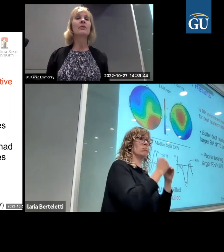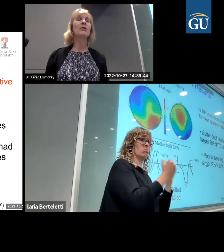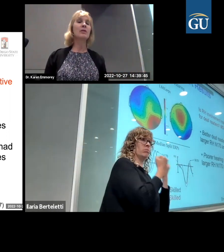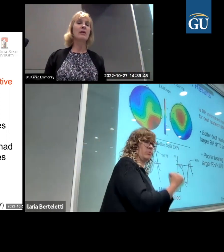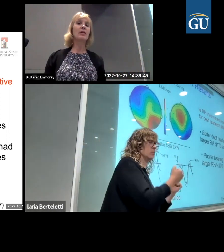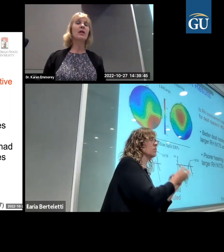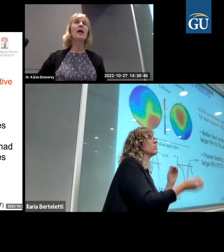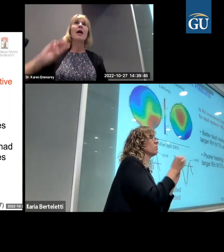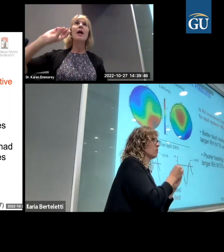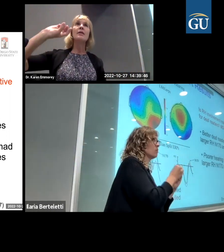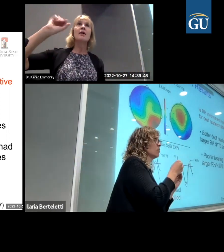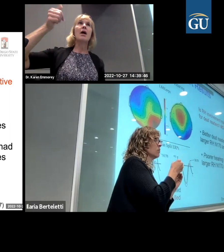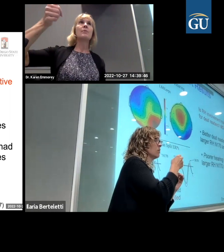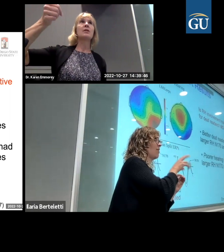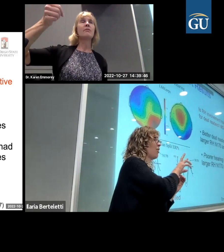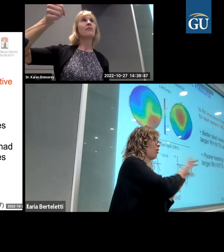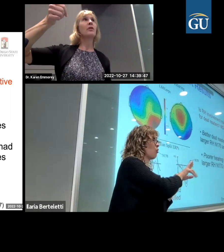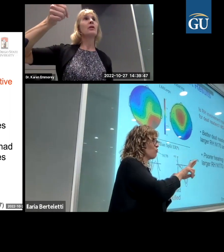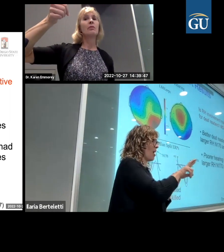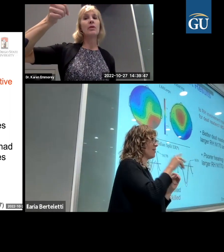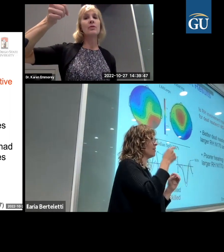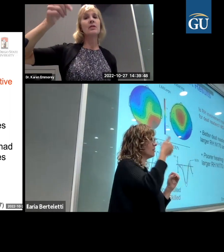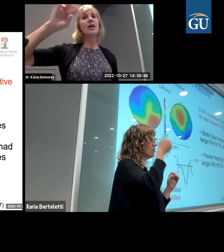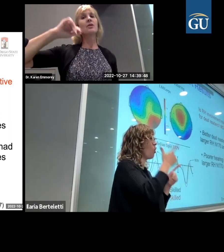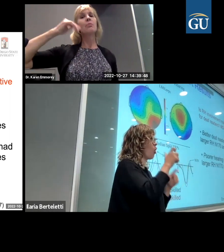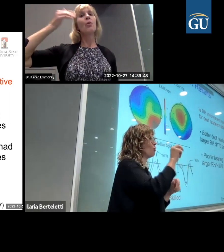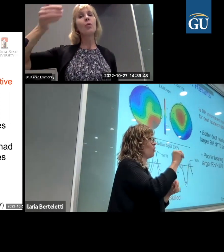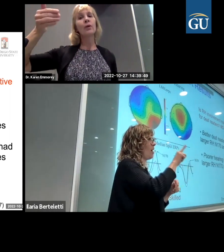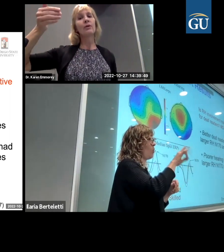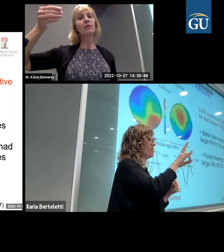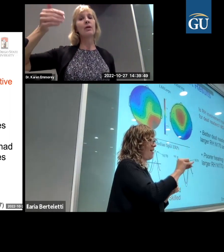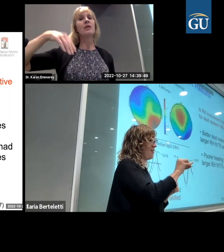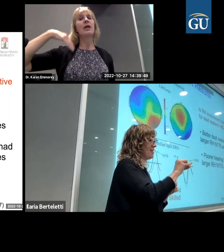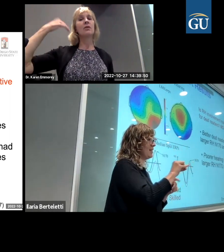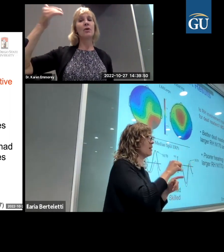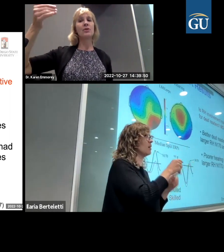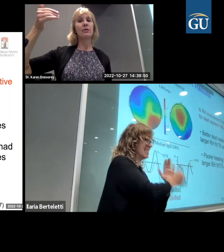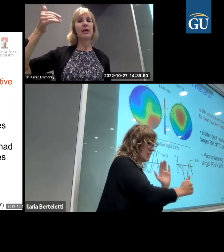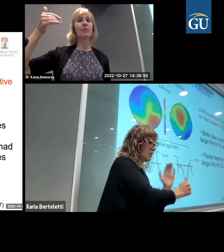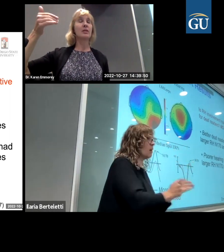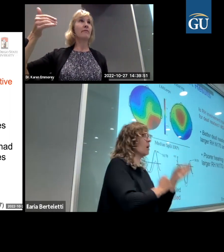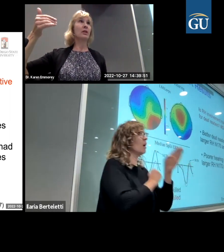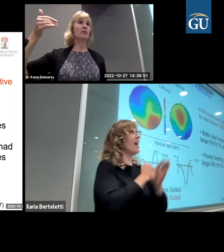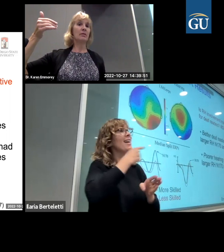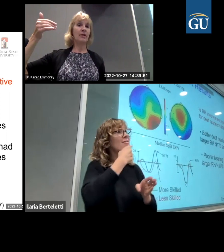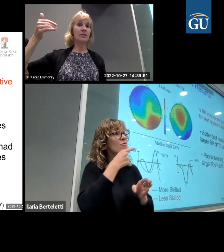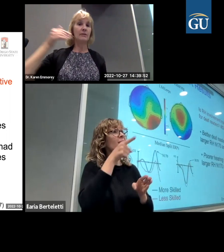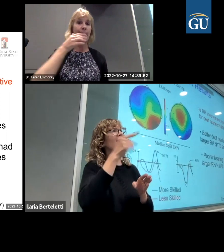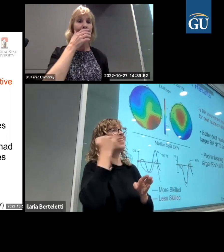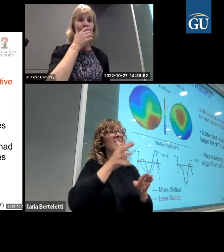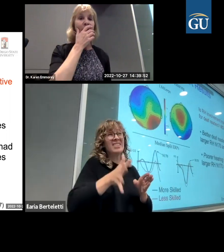We might also ask, Well, are they what you know? How is that right? Hemisphere? Um processing word? So maybe there's